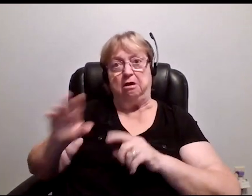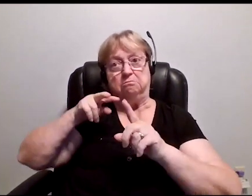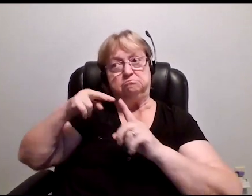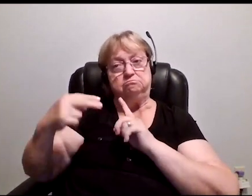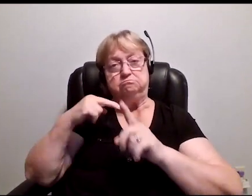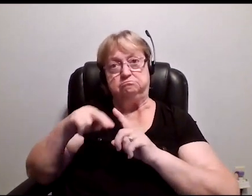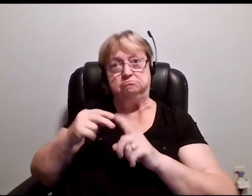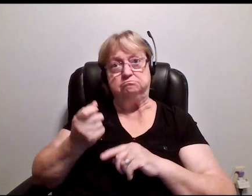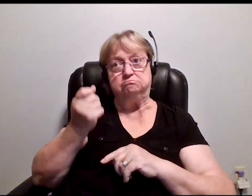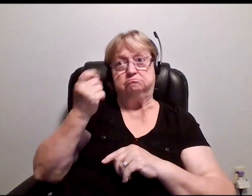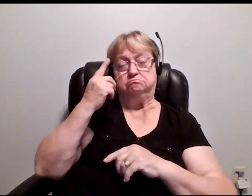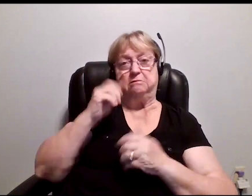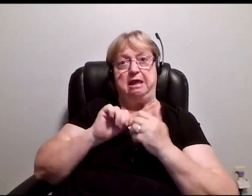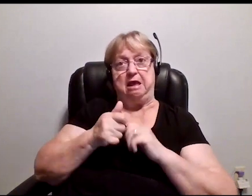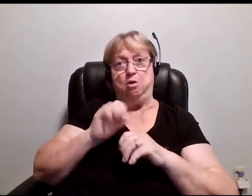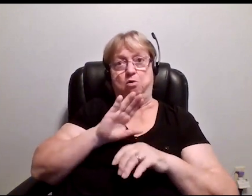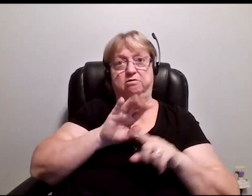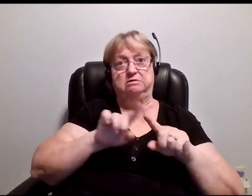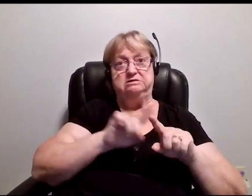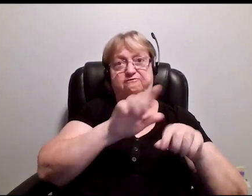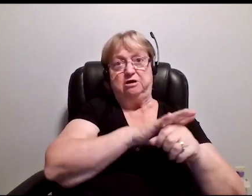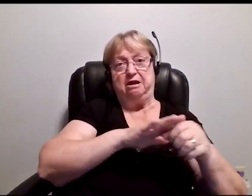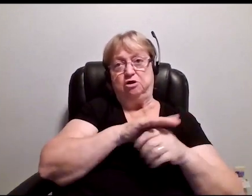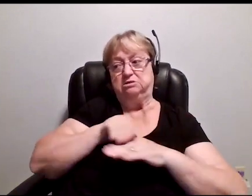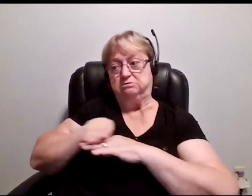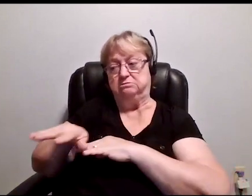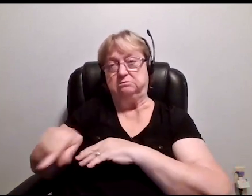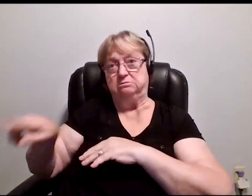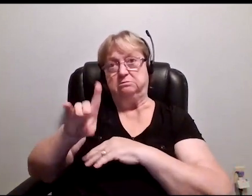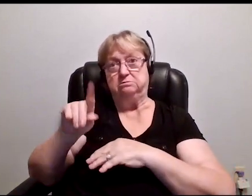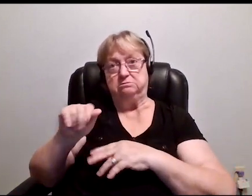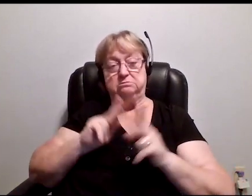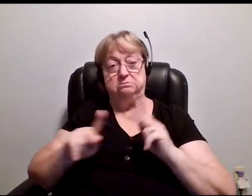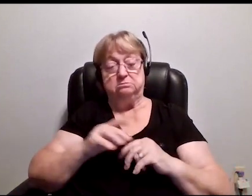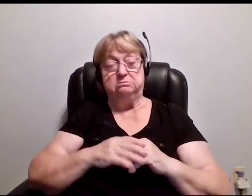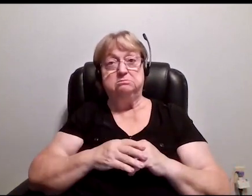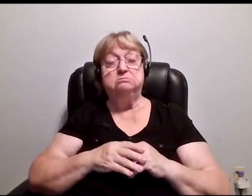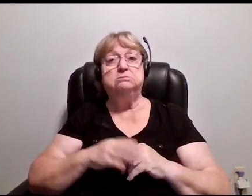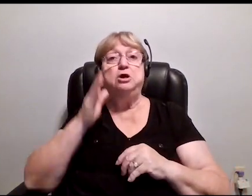on disabled individuals. Some future research directions. I just have a couple